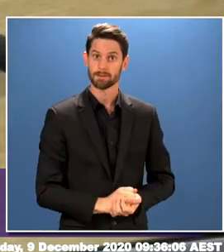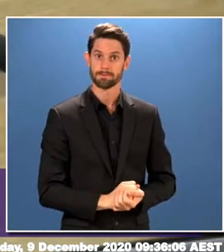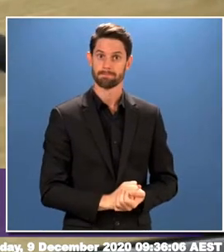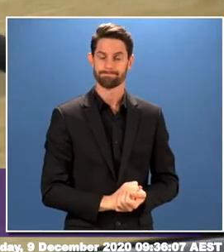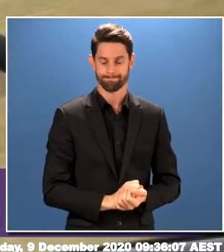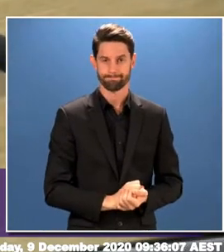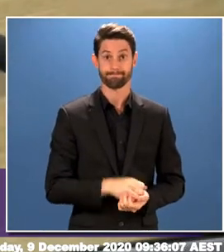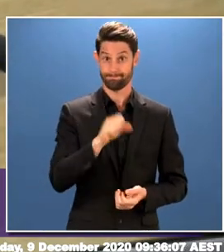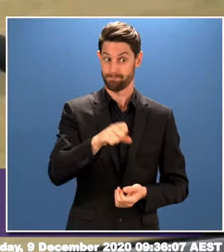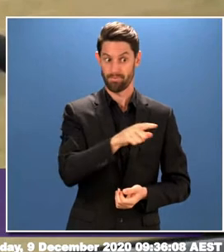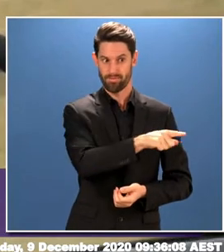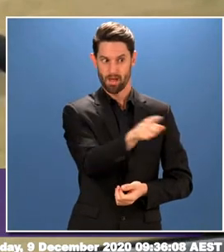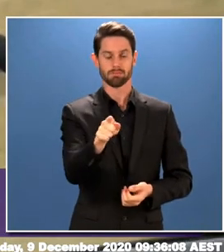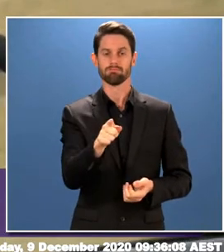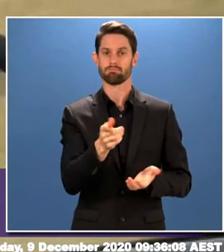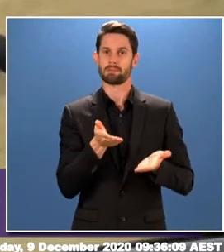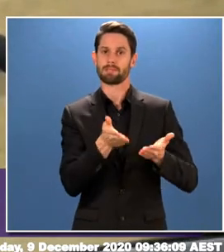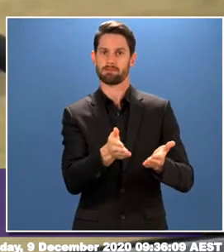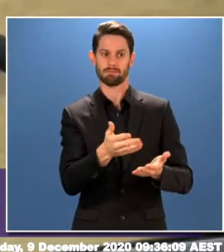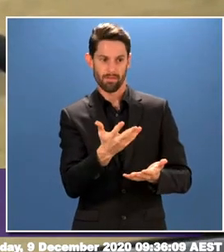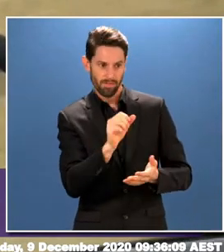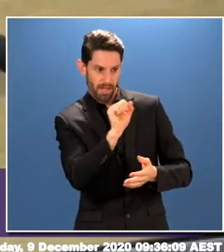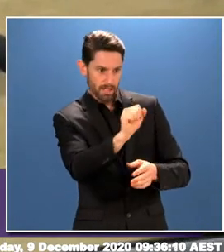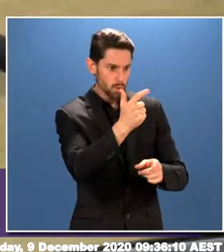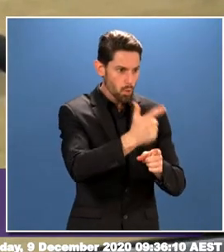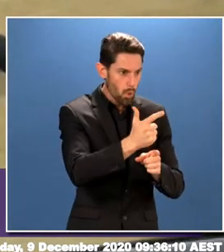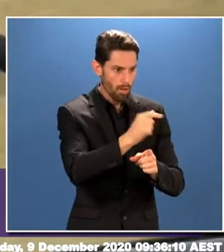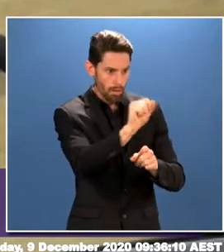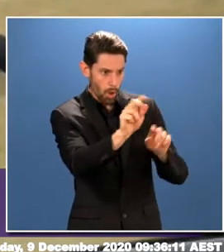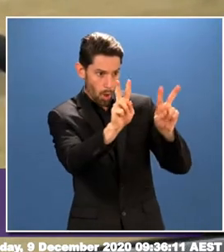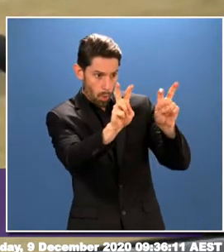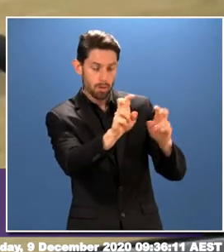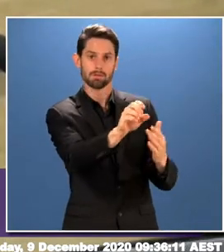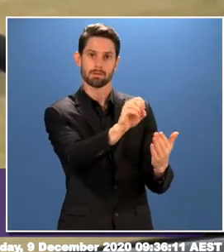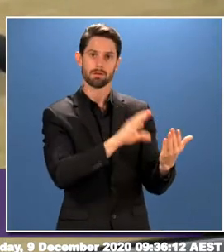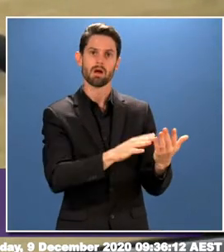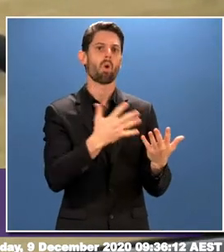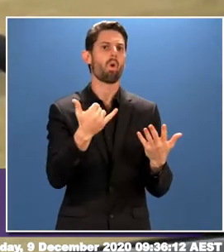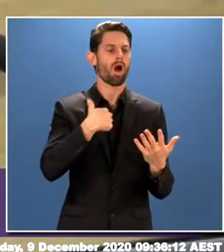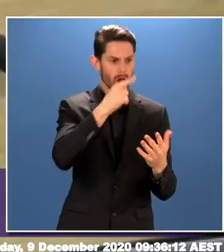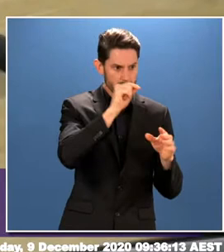Yes, they've provided authority for us to use it in any of our policy or advocacy work. Great.